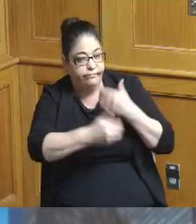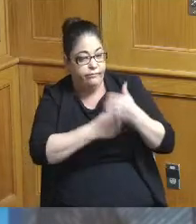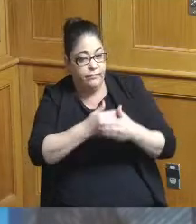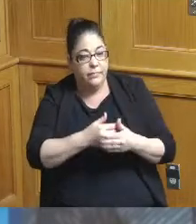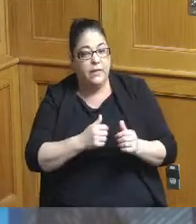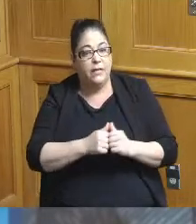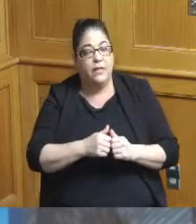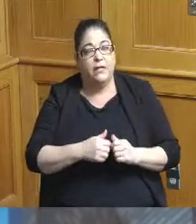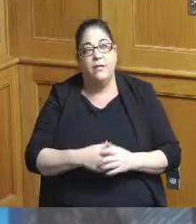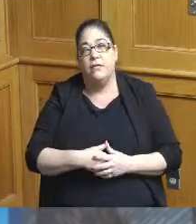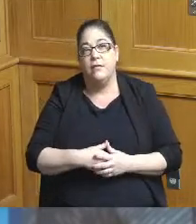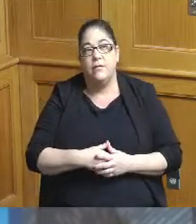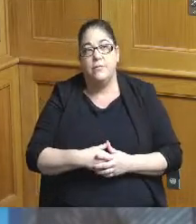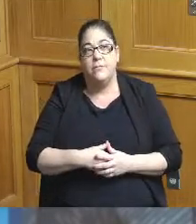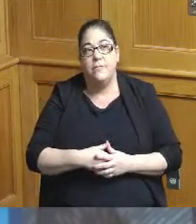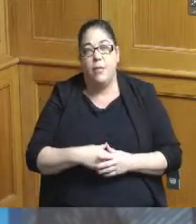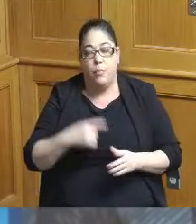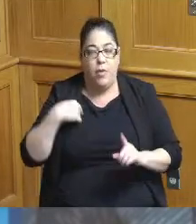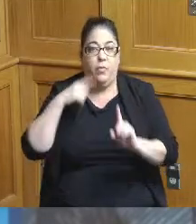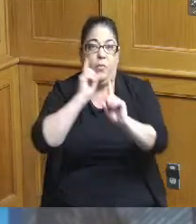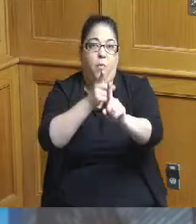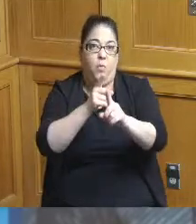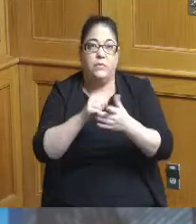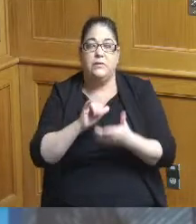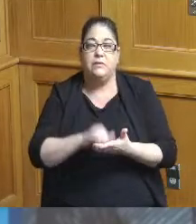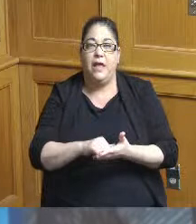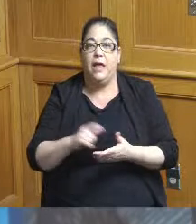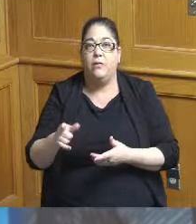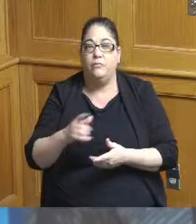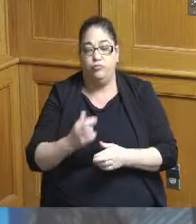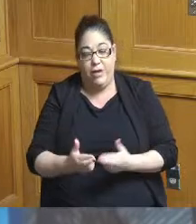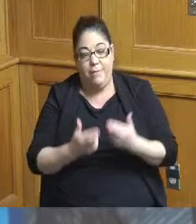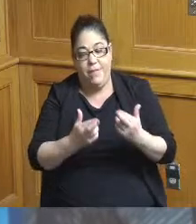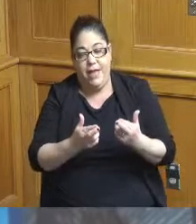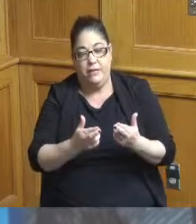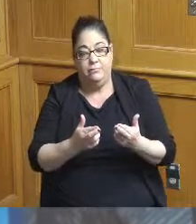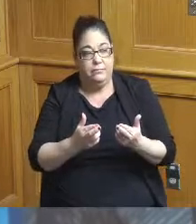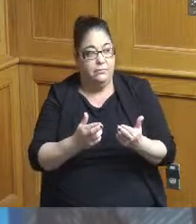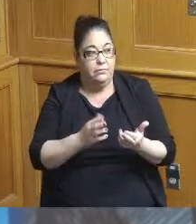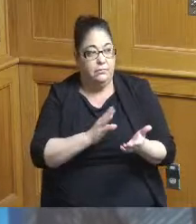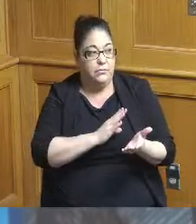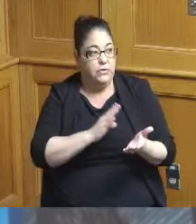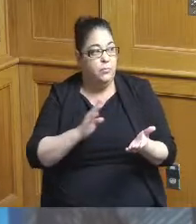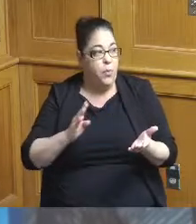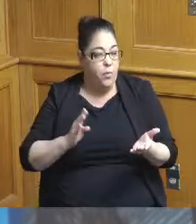that in that process ultimately with a with a recommendation being made back to the Board of